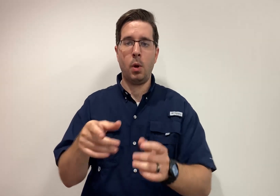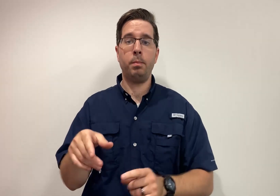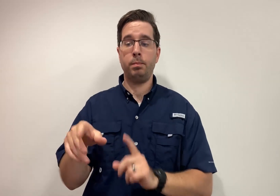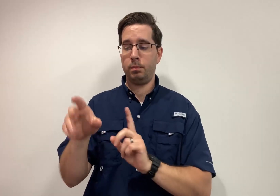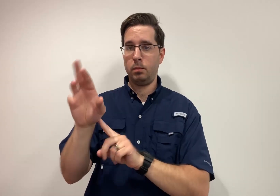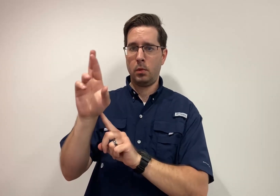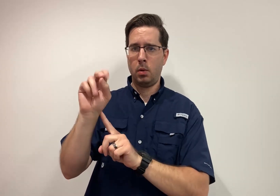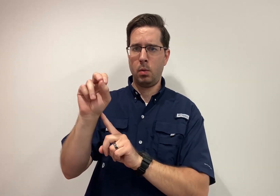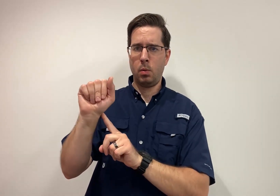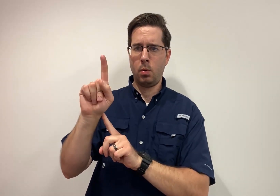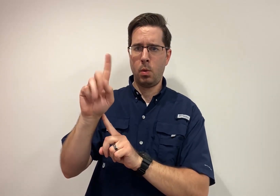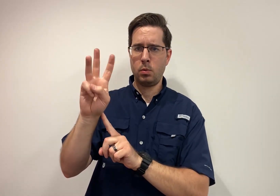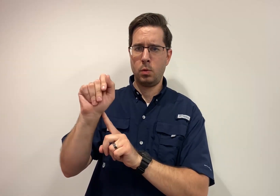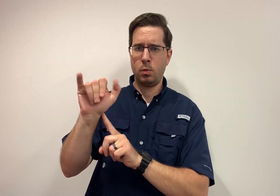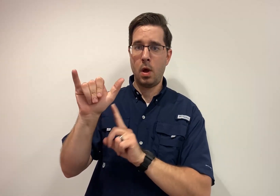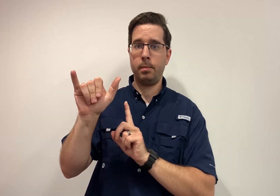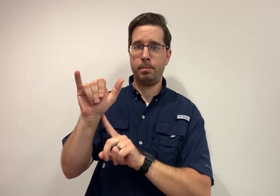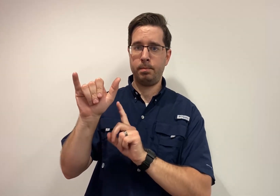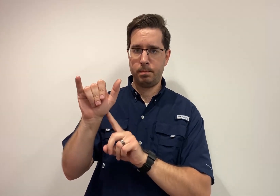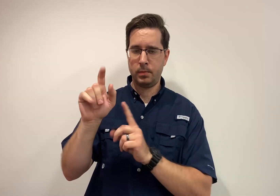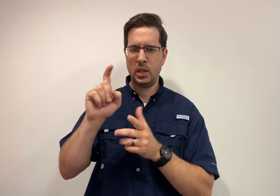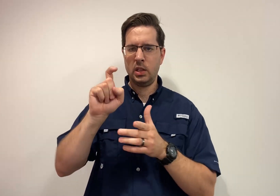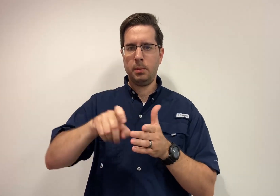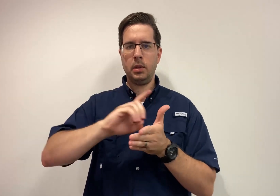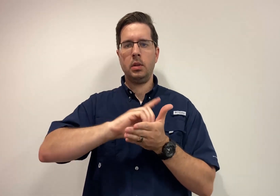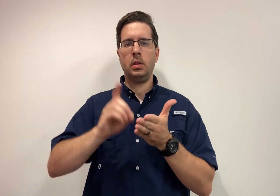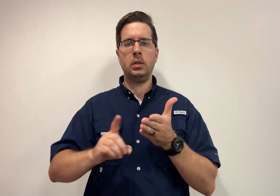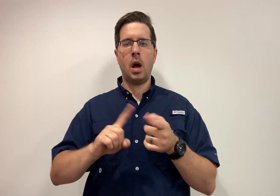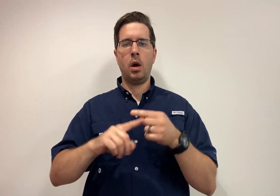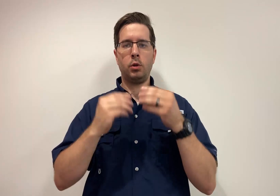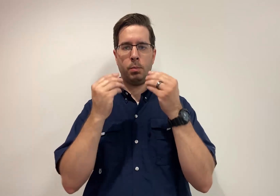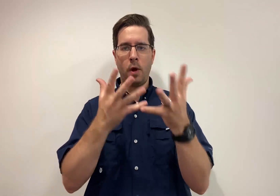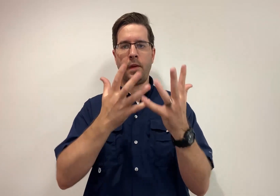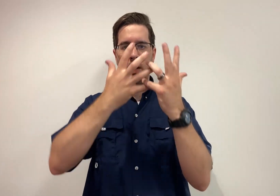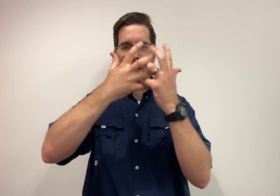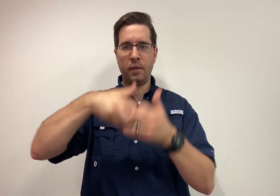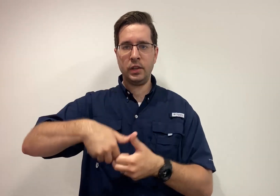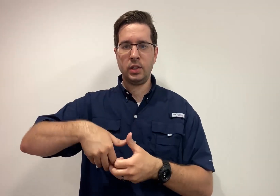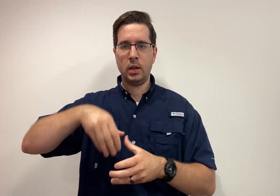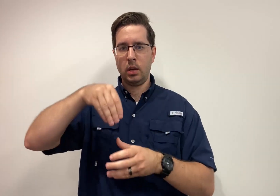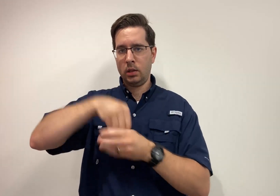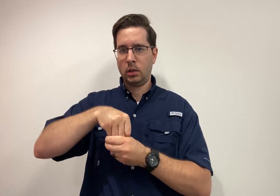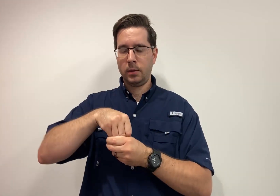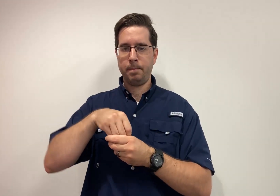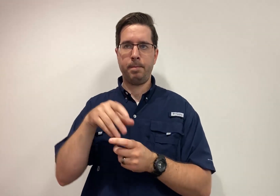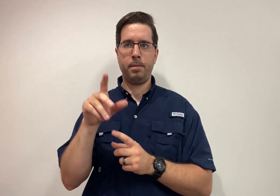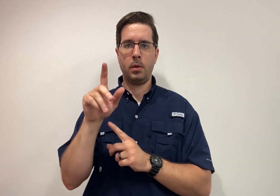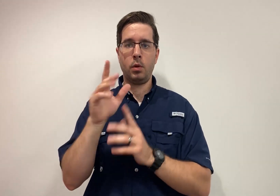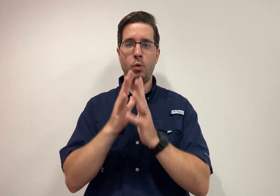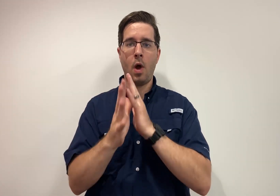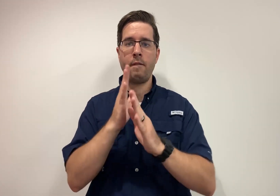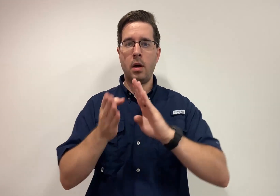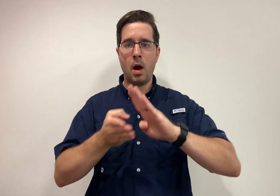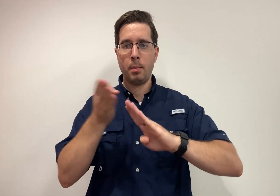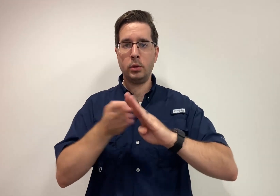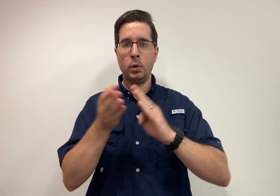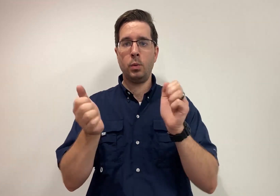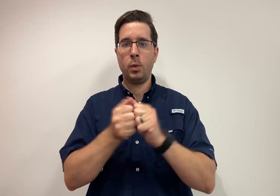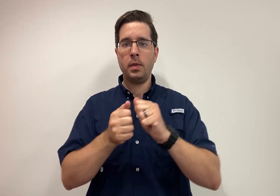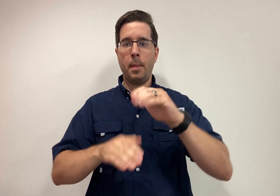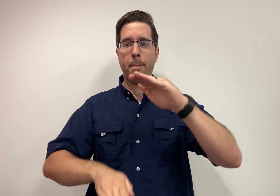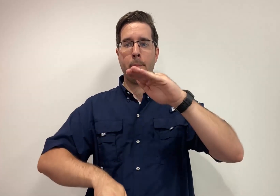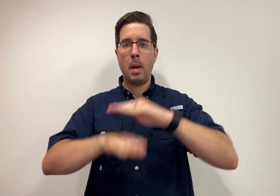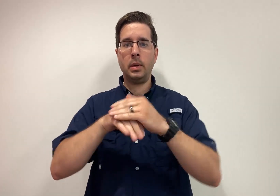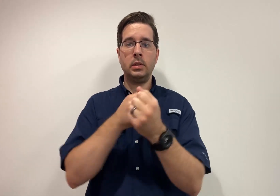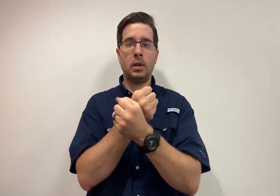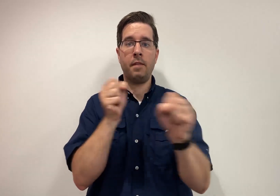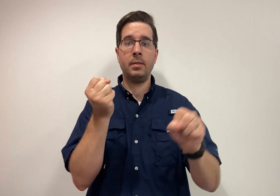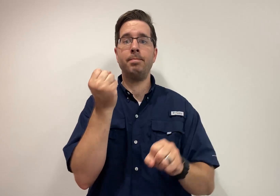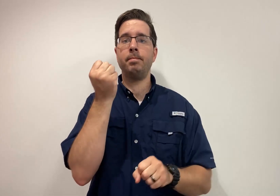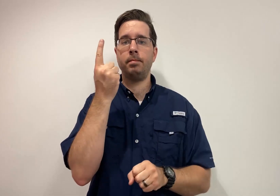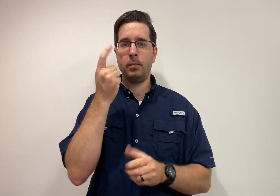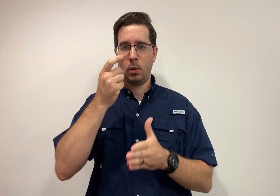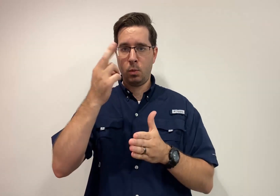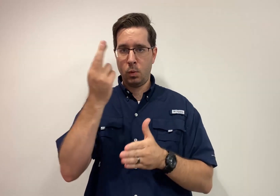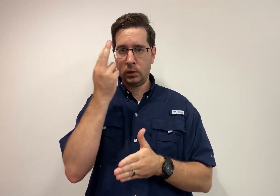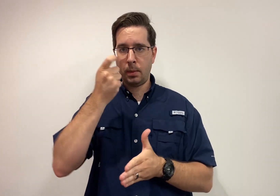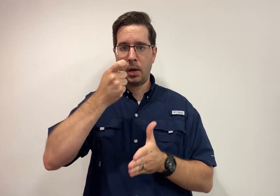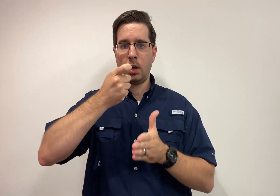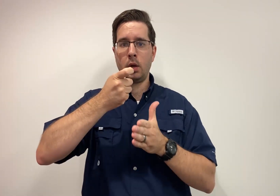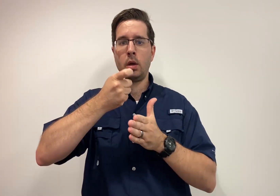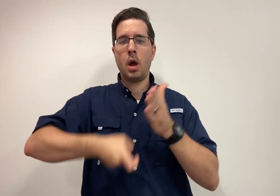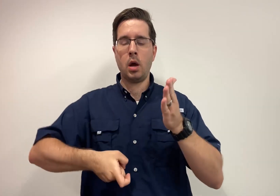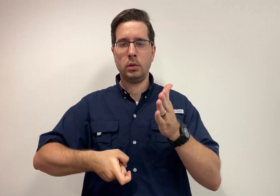The roadway should be designed to provide efficiency in traffic operations with maximum safety at reasonable cost.